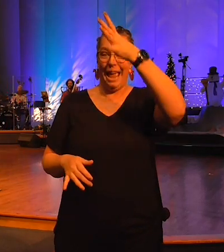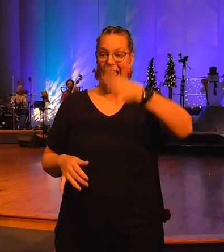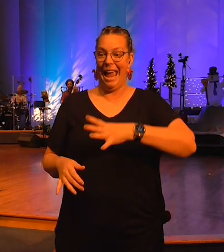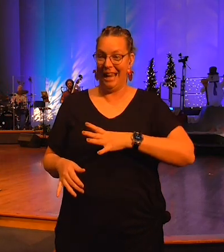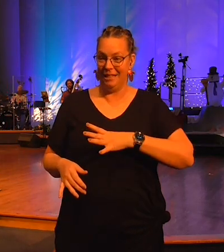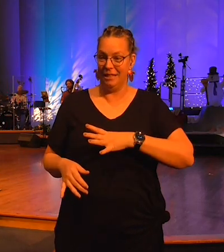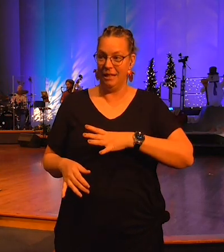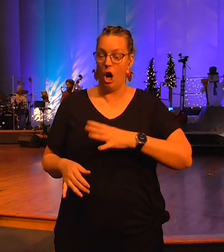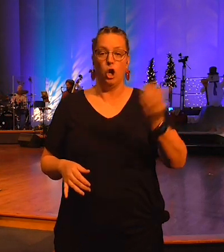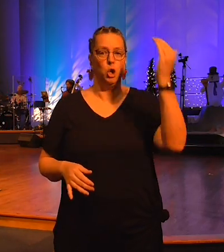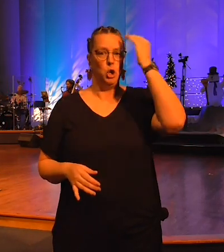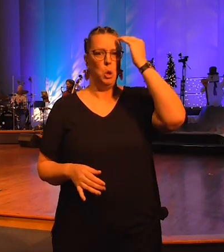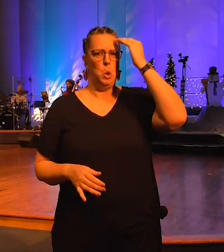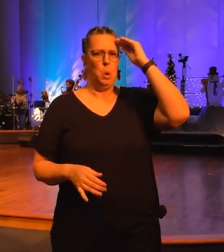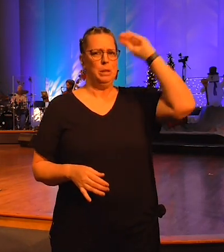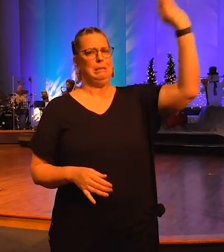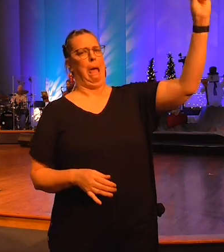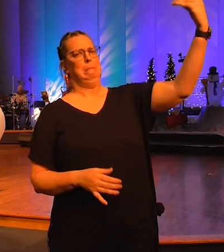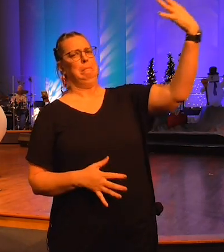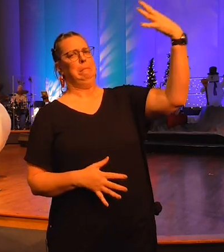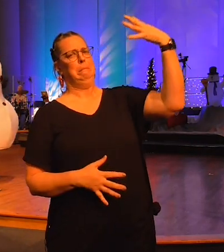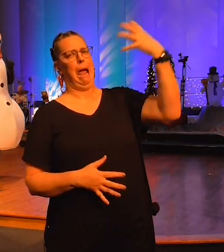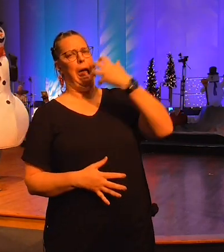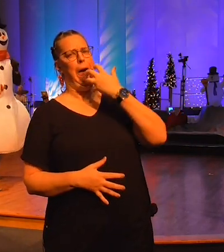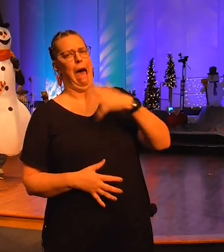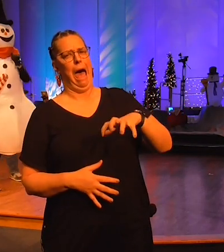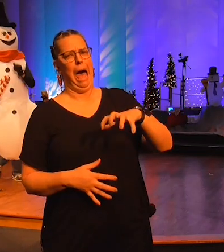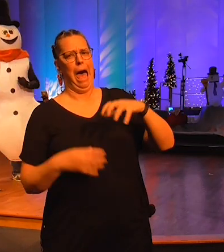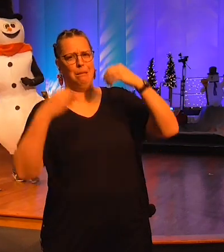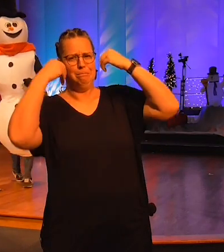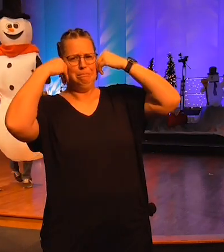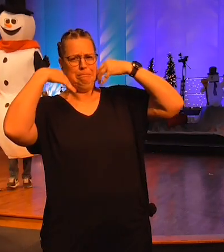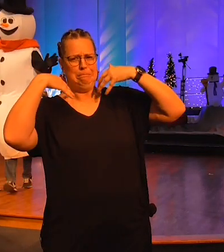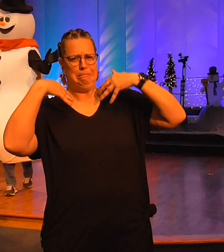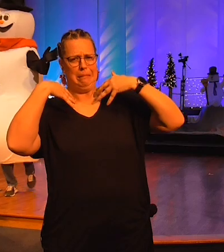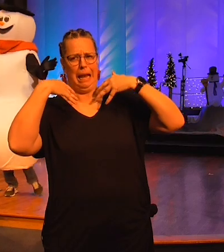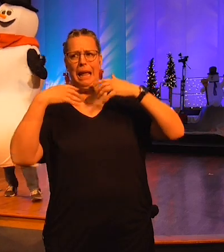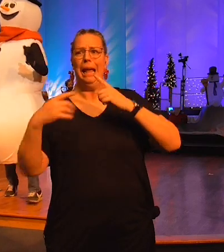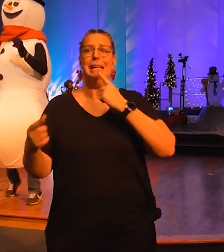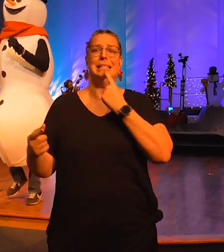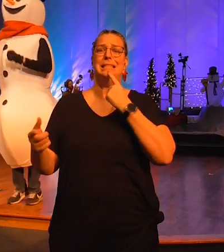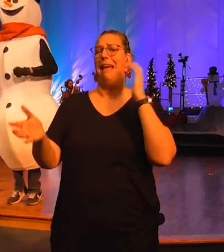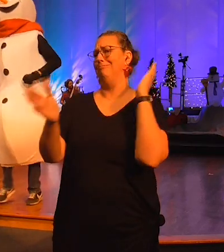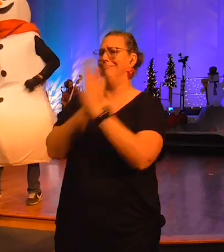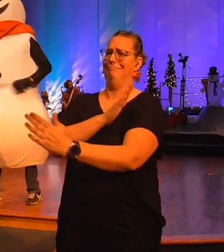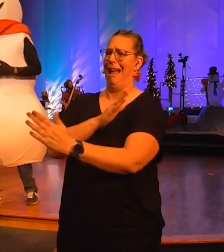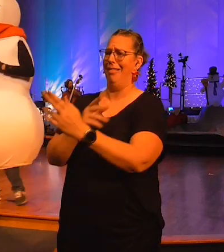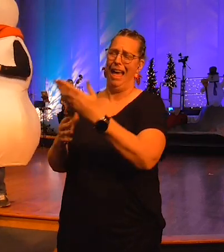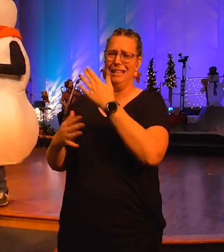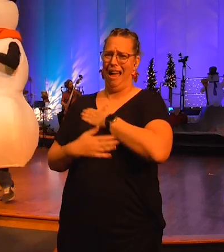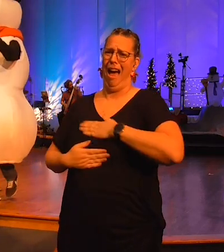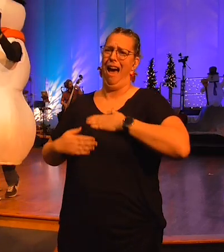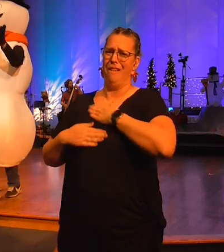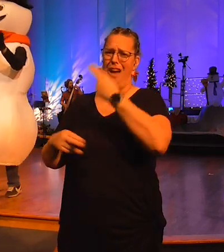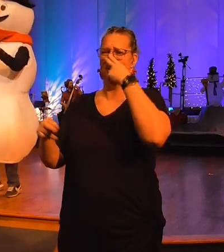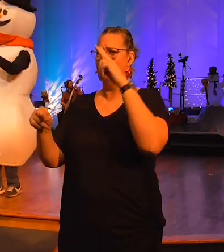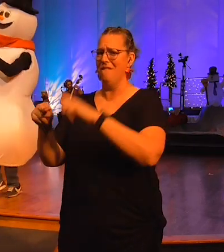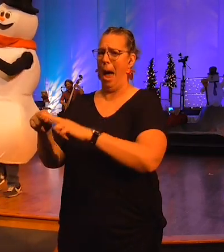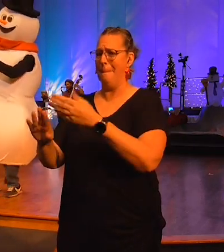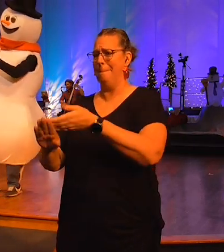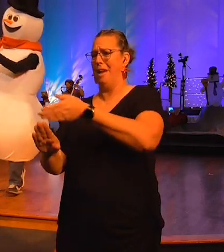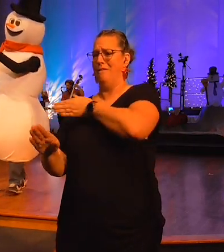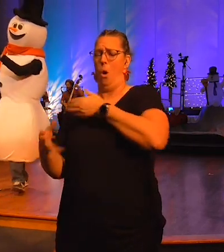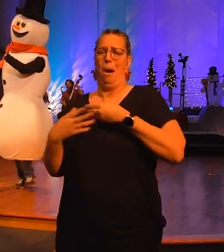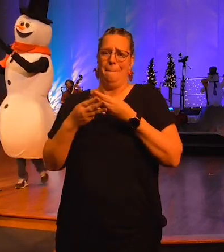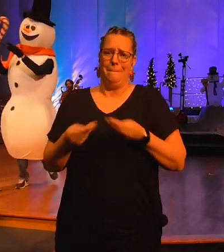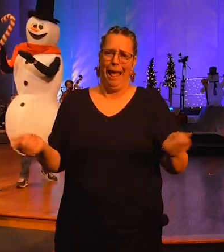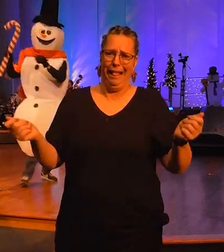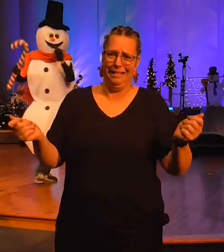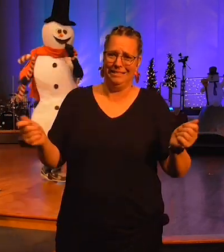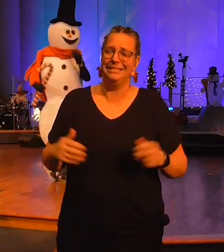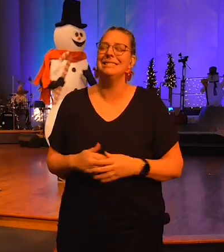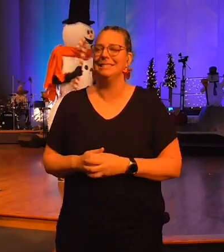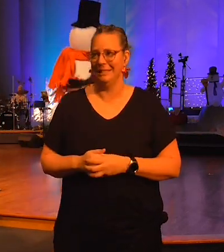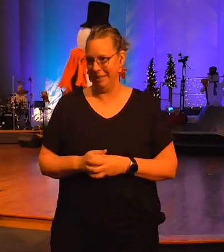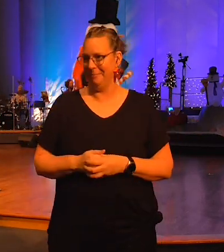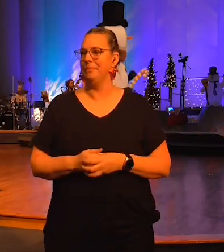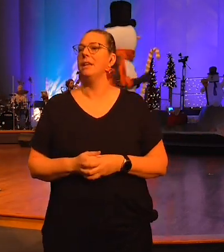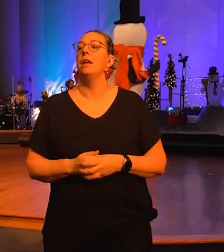me Frosty the Snowman knew the sun was hot that day so we said let's run then we'll have some fun